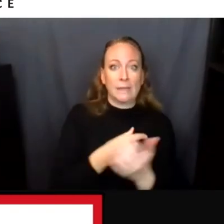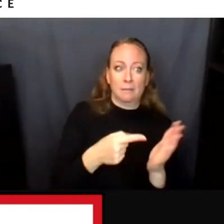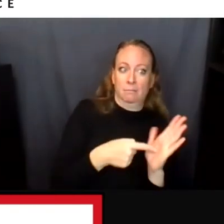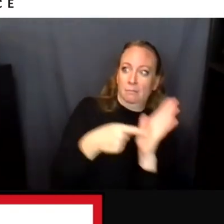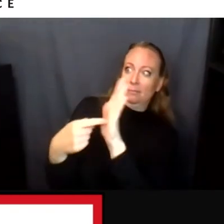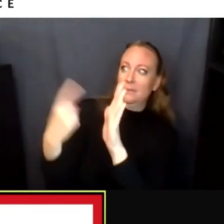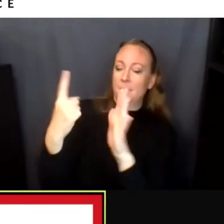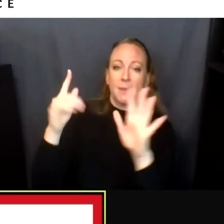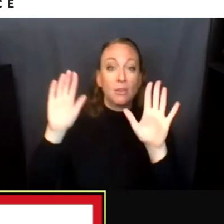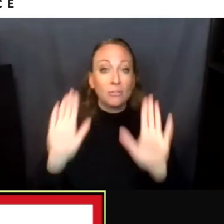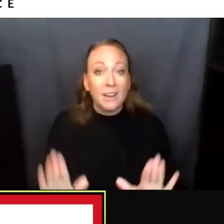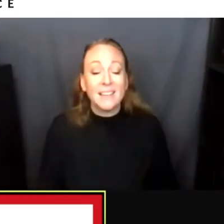Thank you.